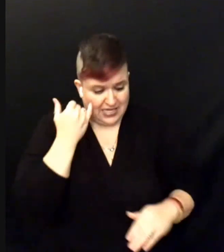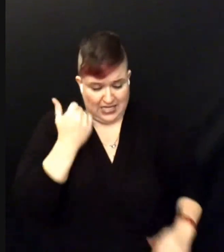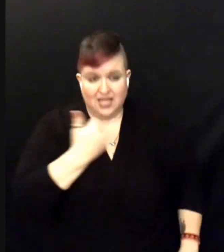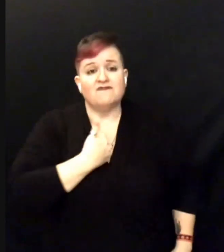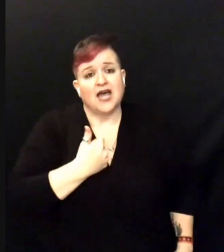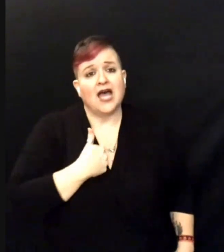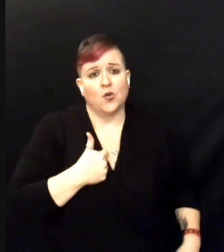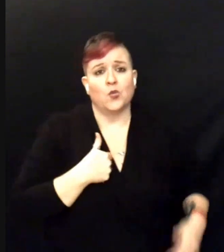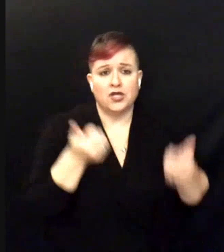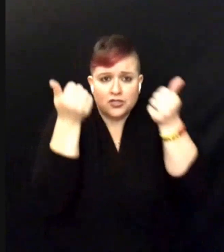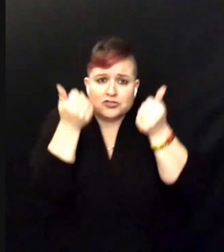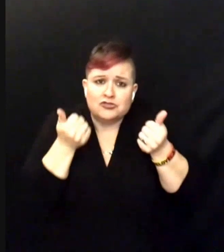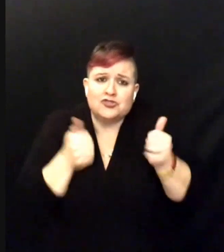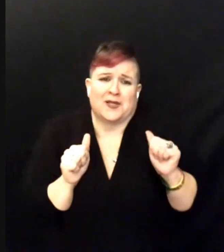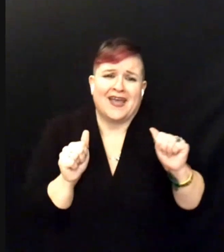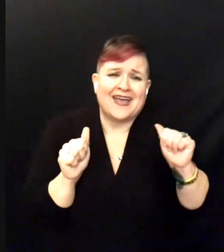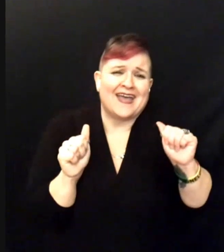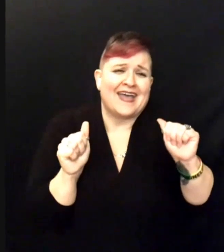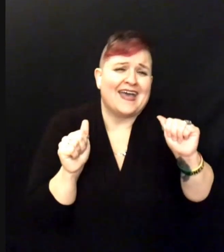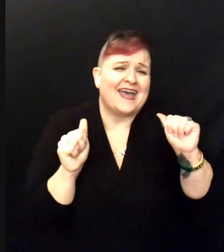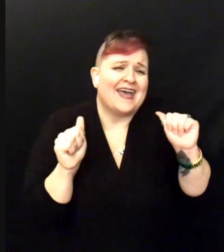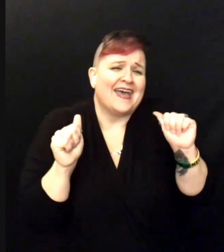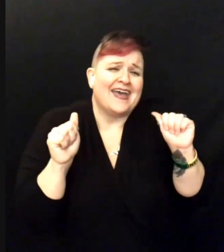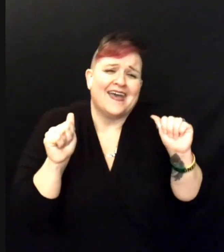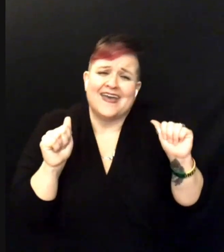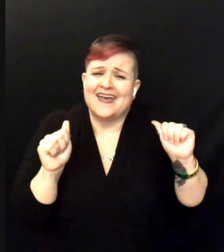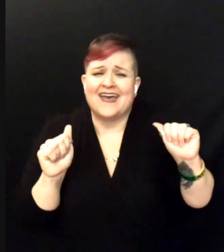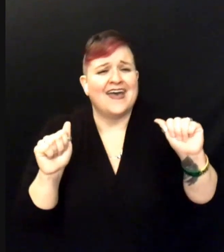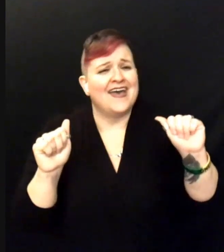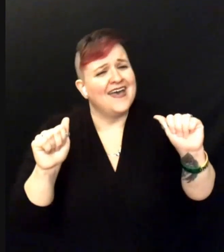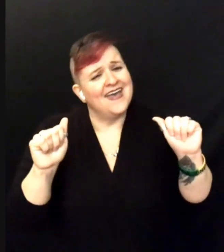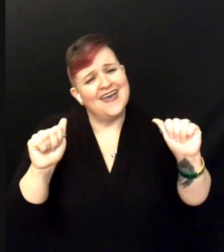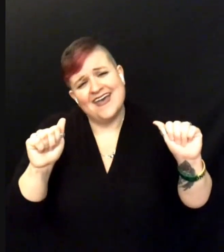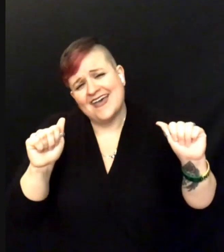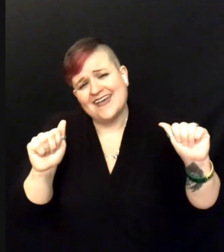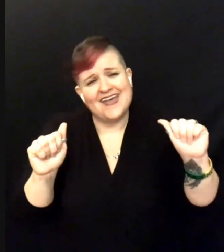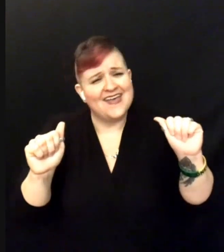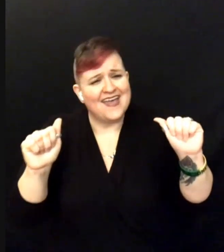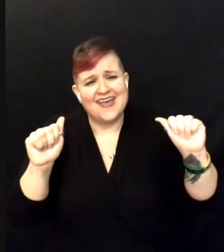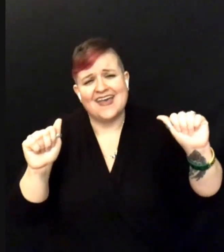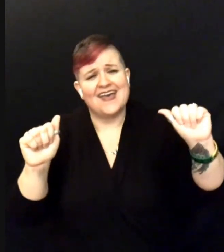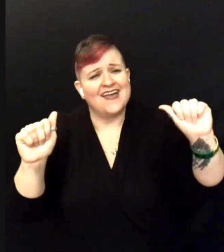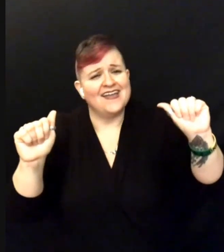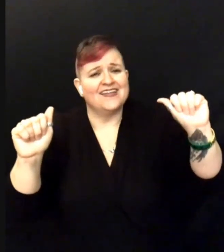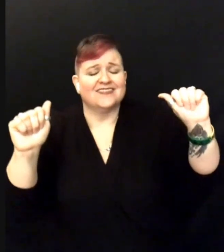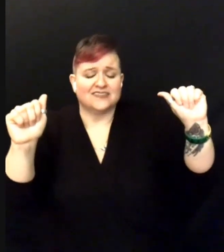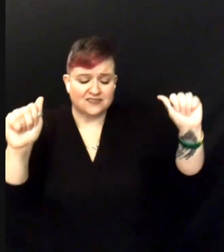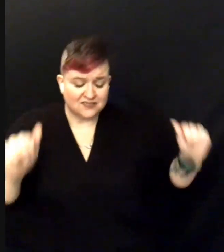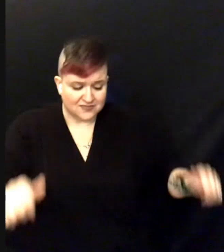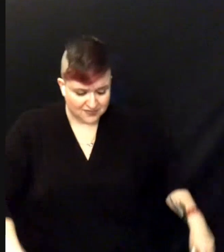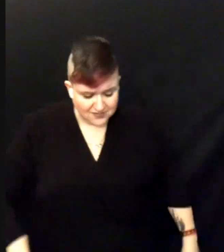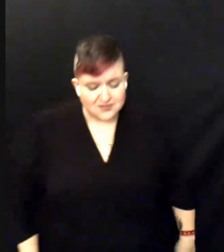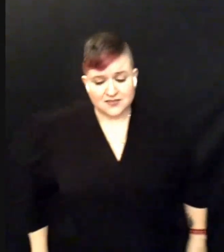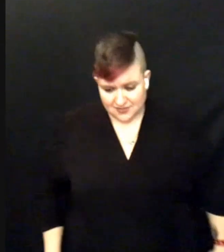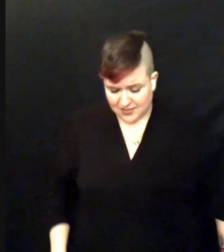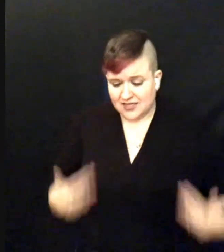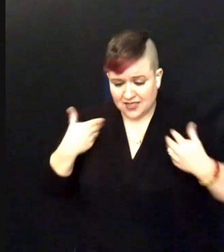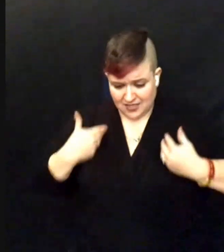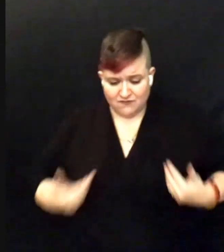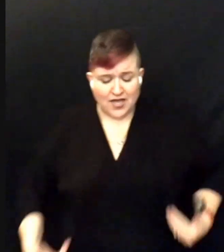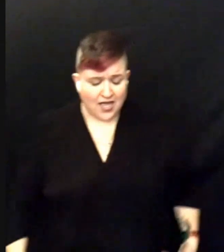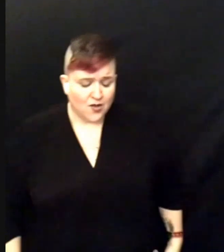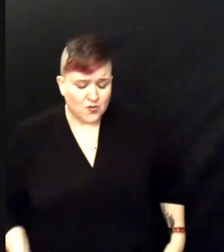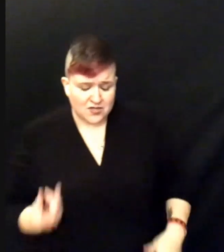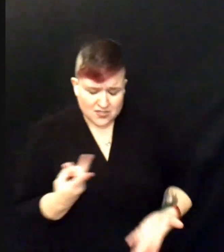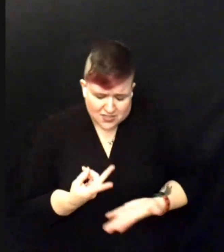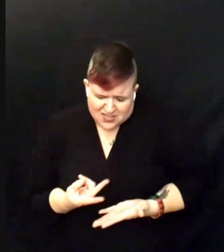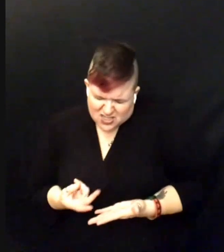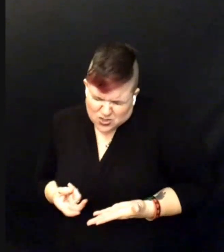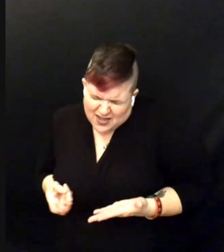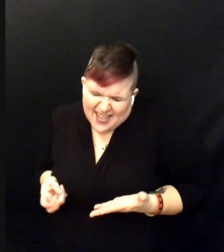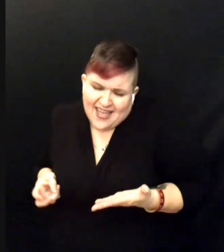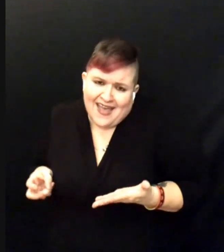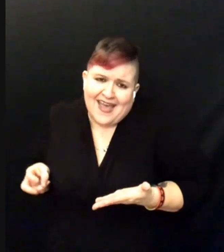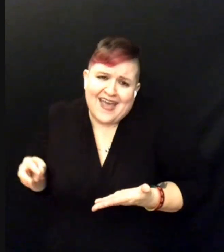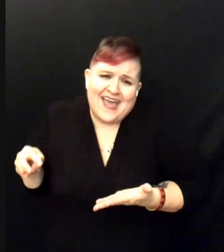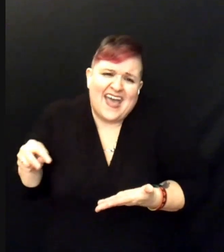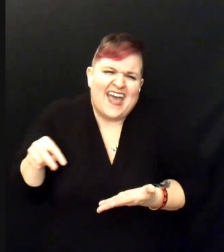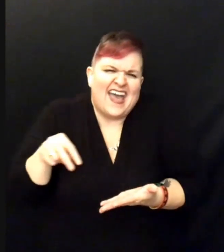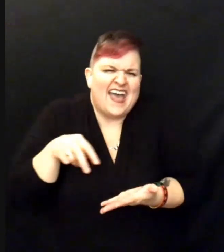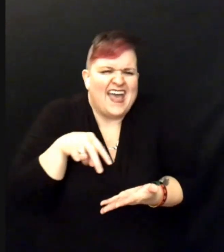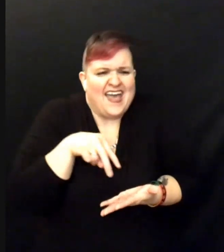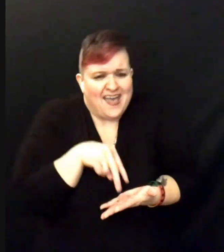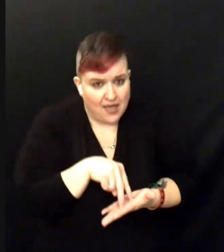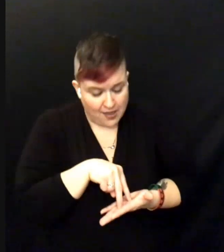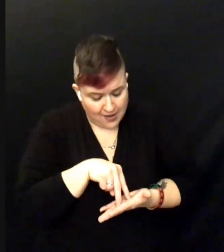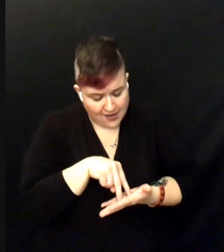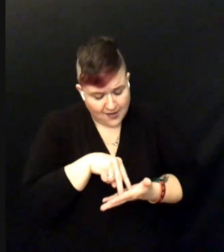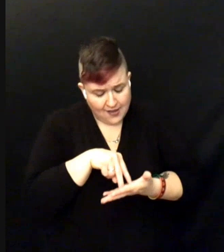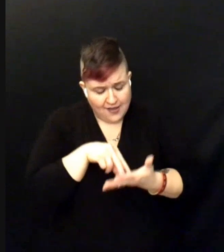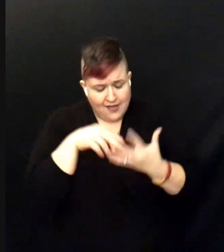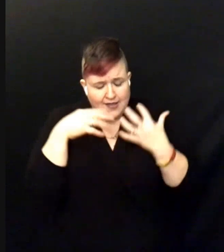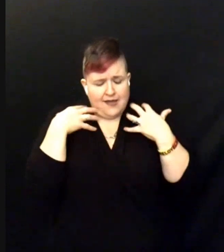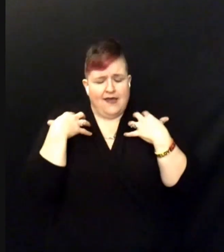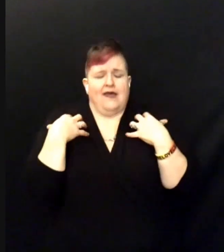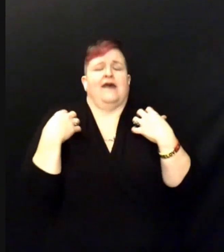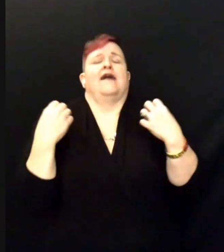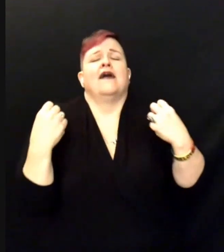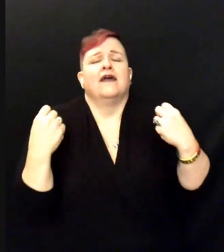If I would try